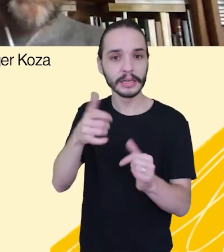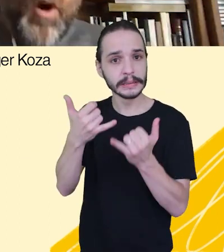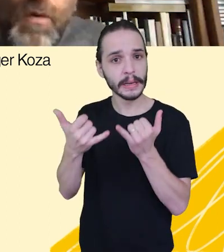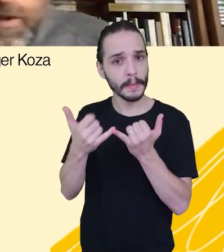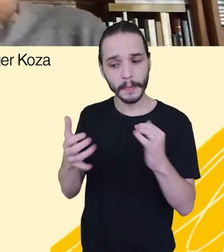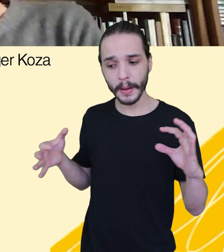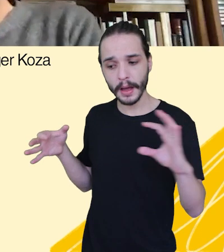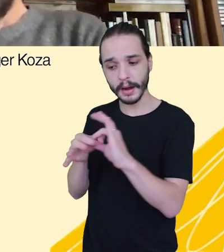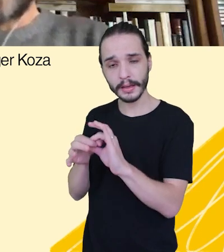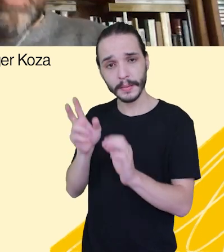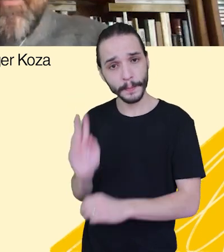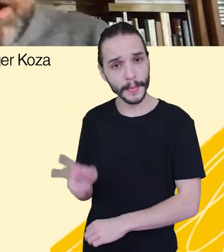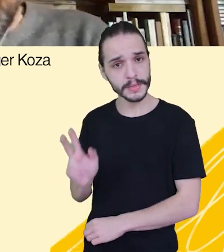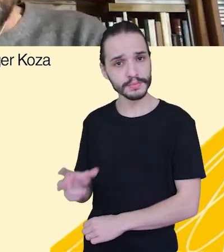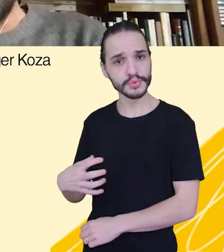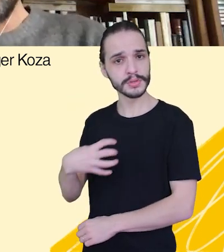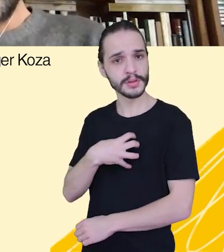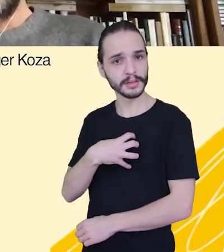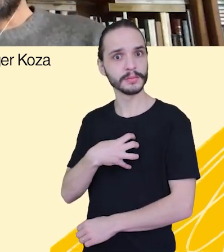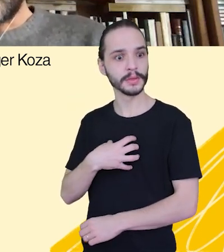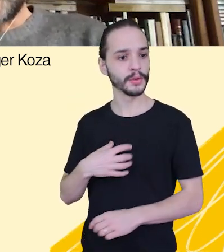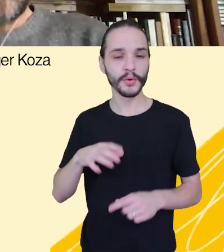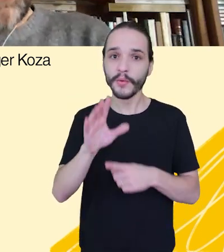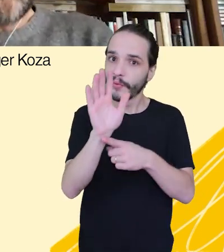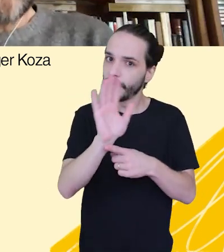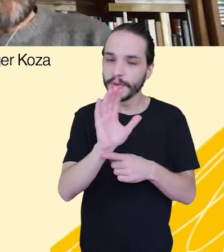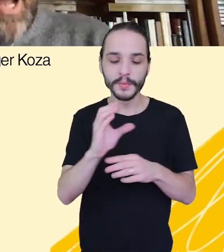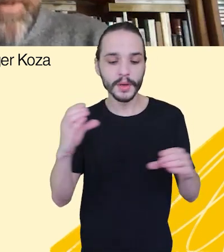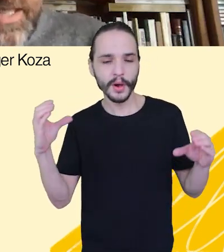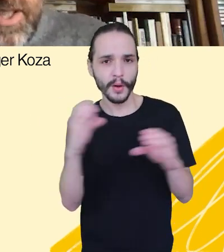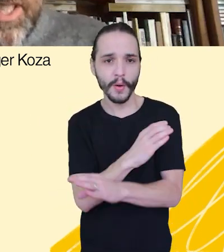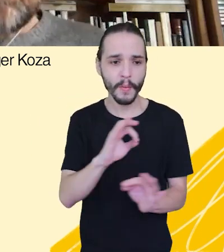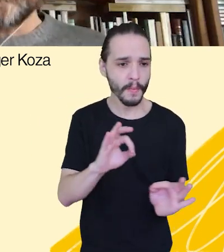And the whole film goes around that process of absence.